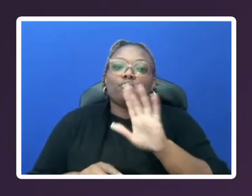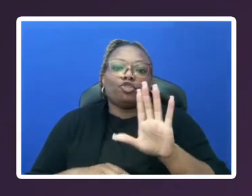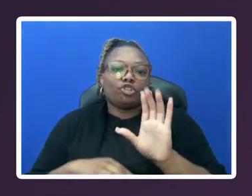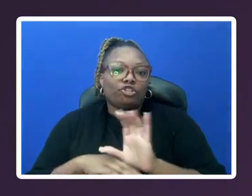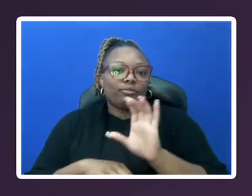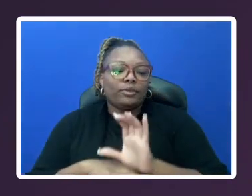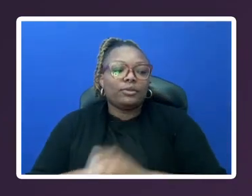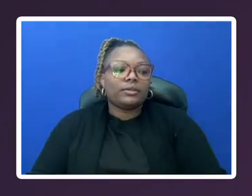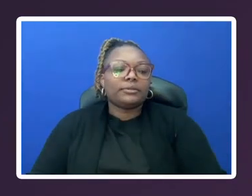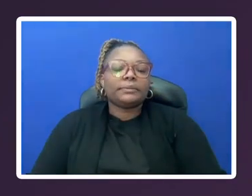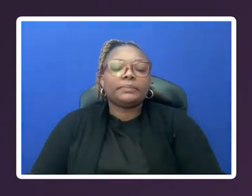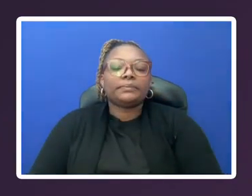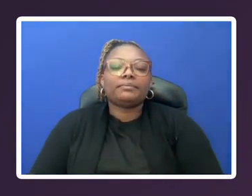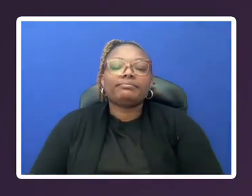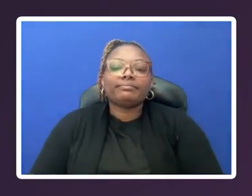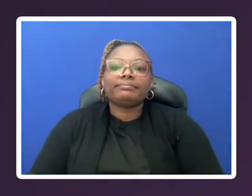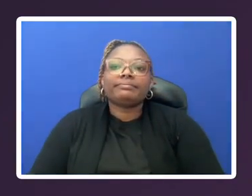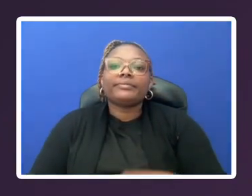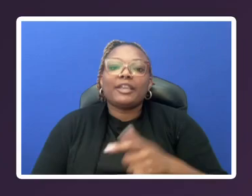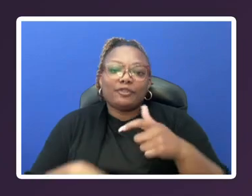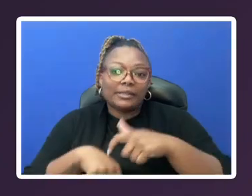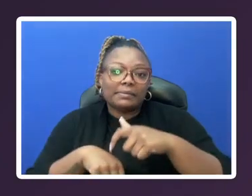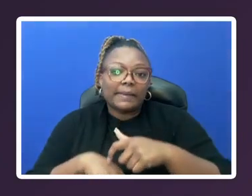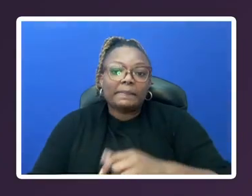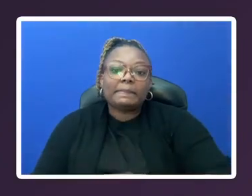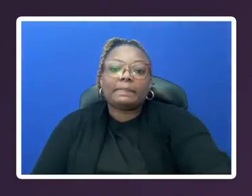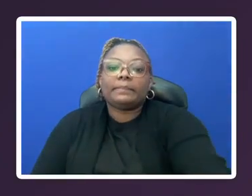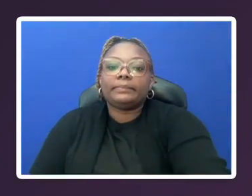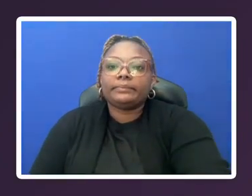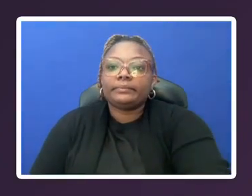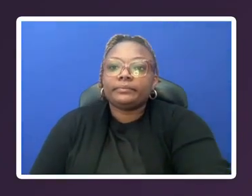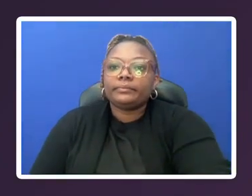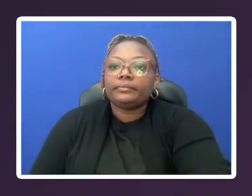Female speaker: [Recording]